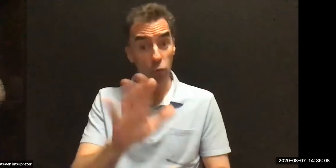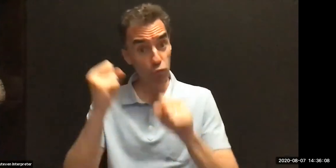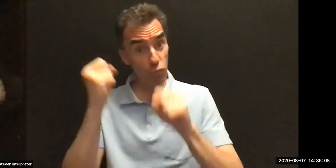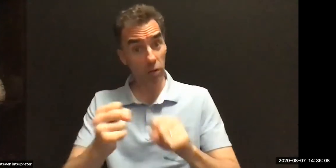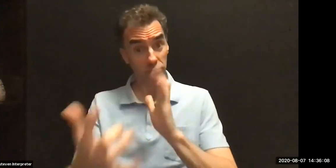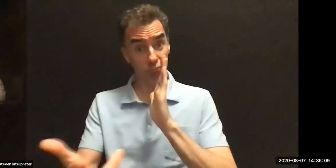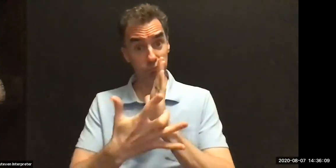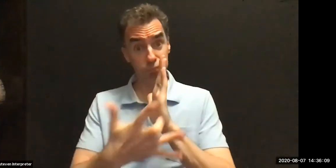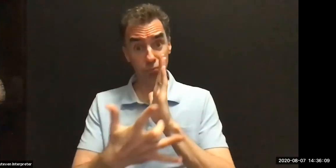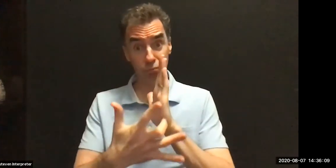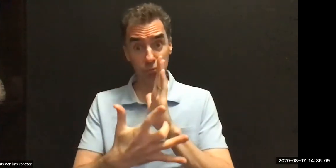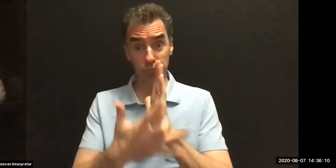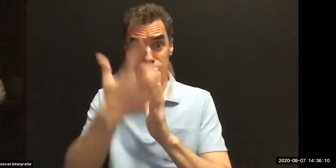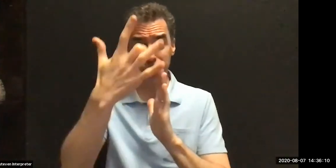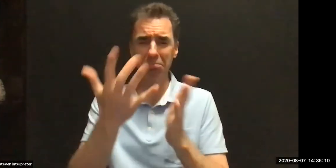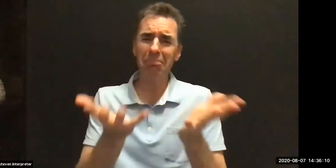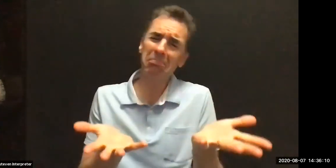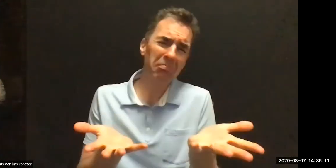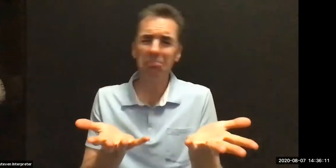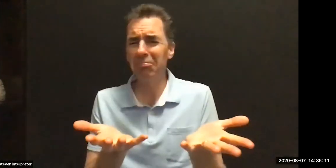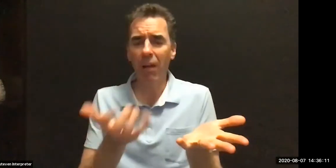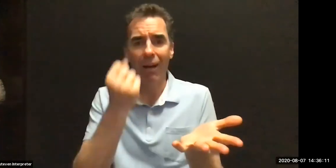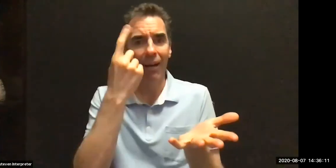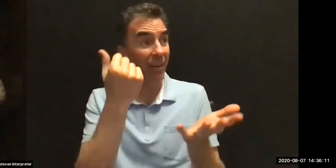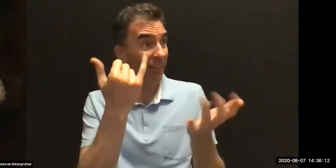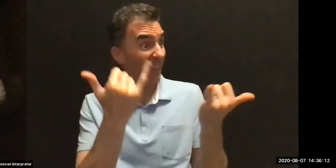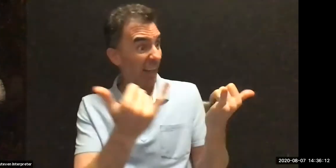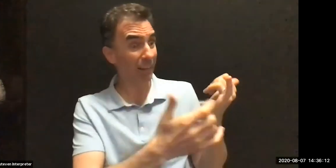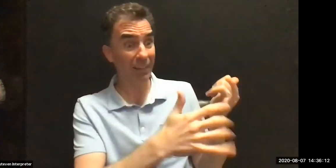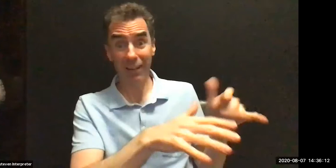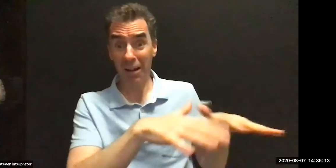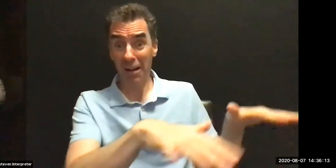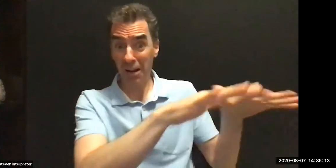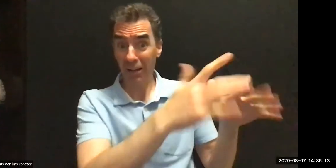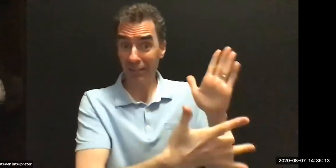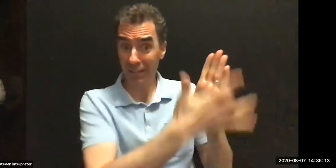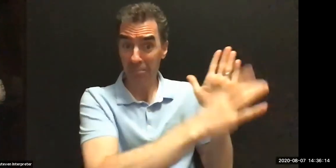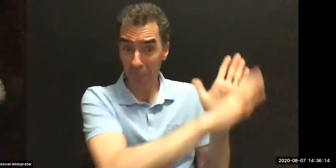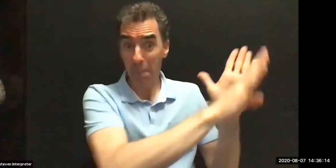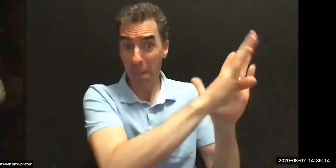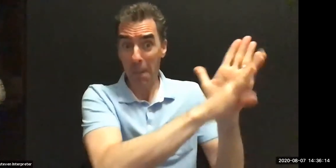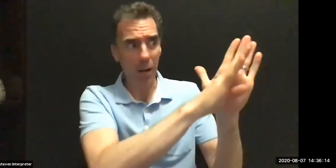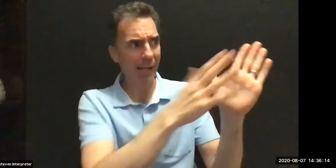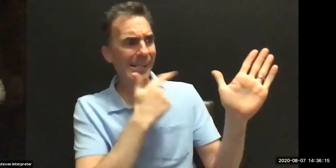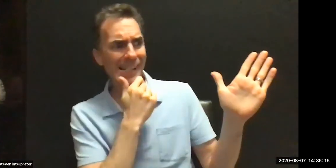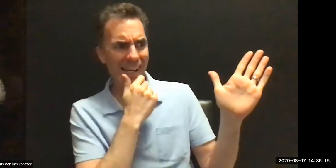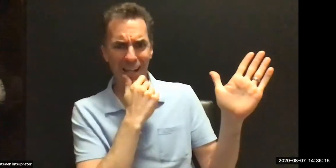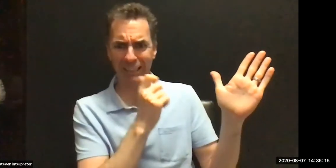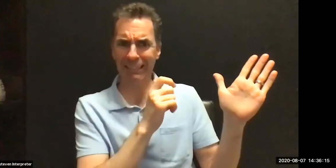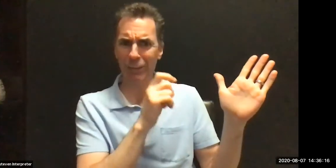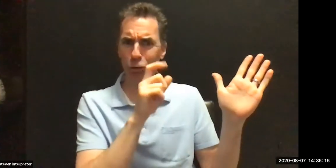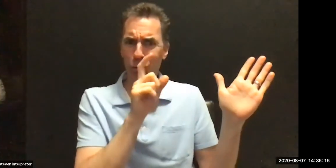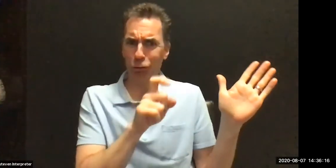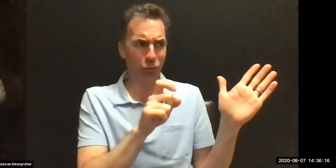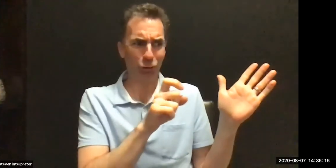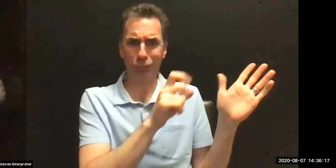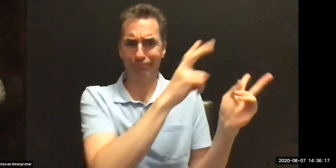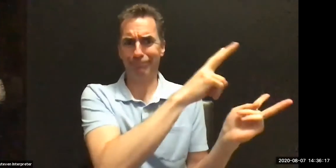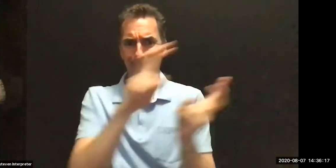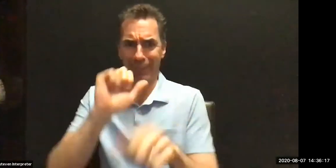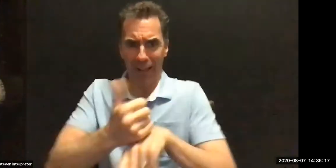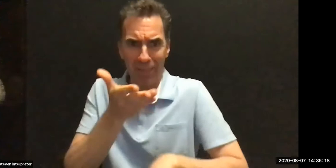Channelle Charest: In the mix of all the great things that are happening with technology because technology as an industry is one of the quickest growing also most stable.